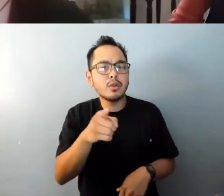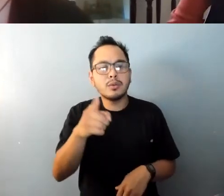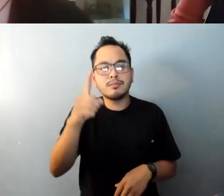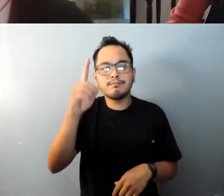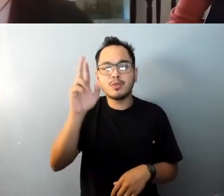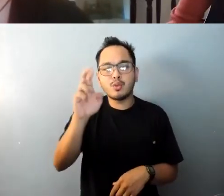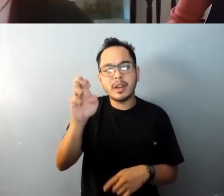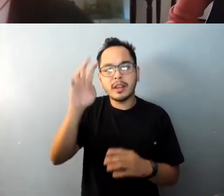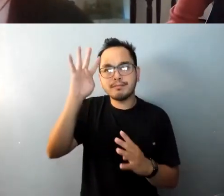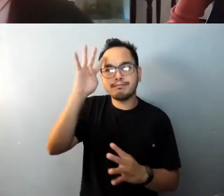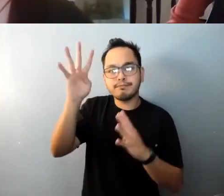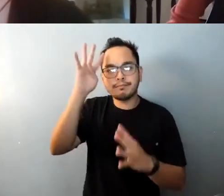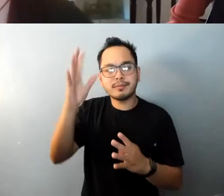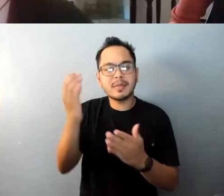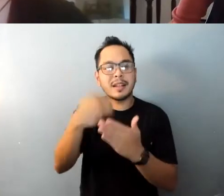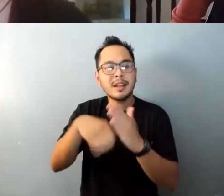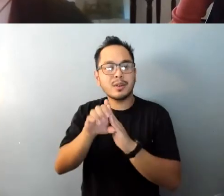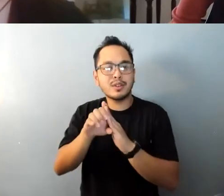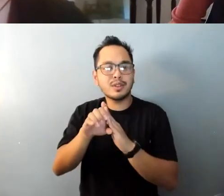that you have imagined a lot of the characters races.